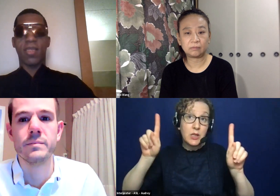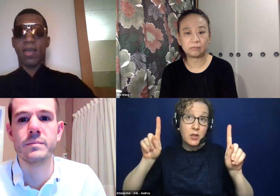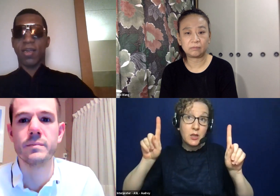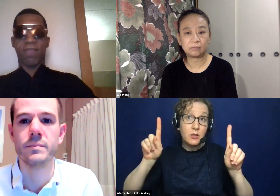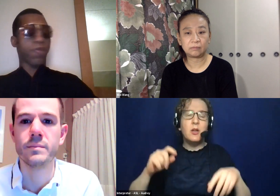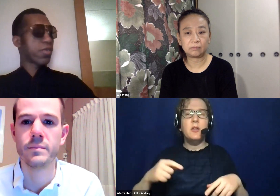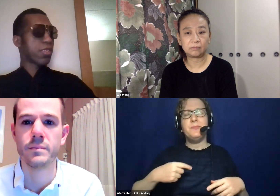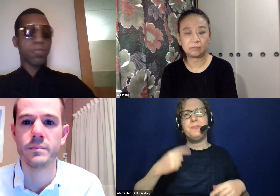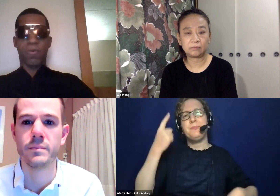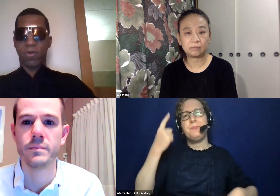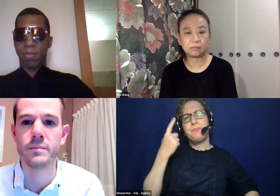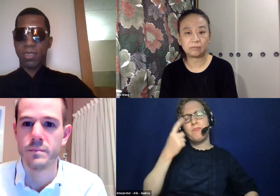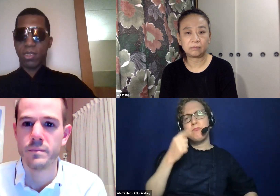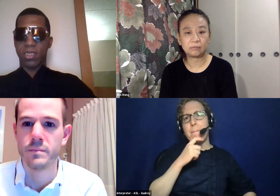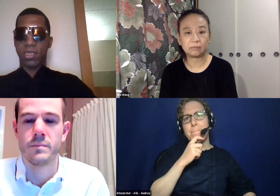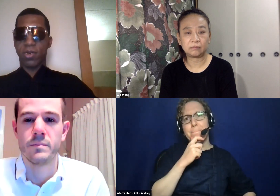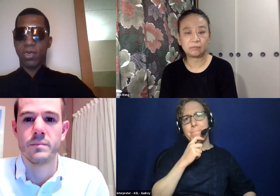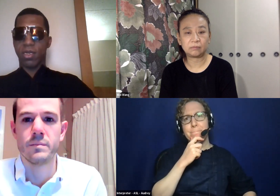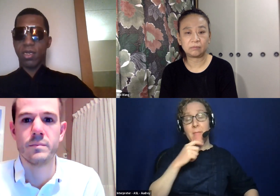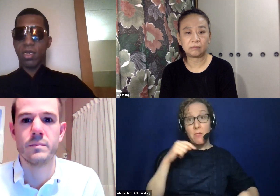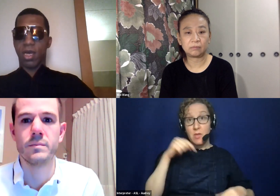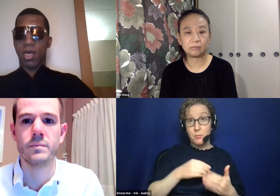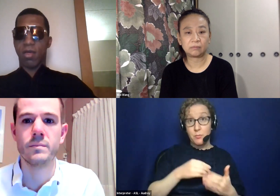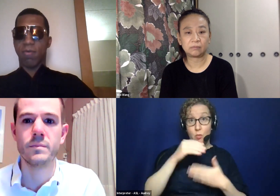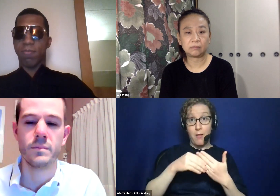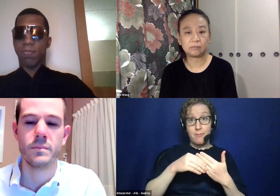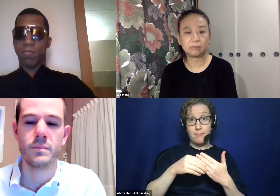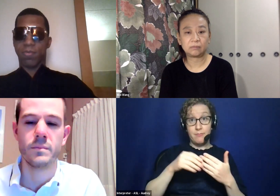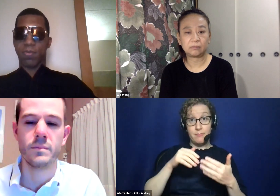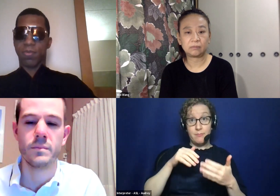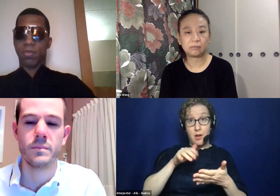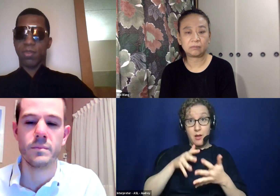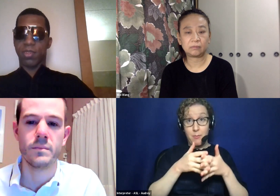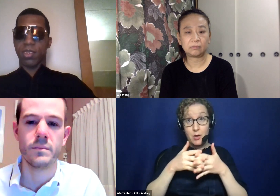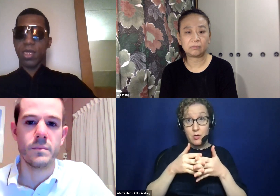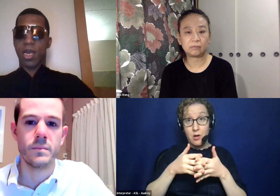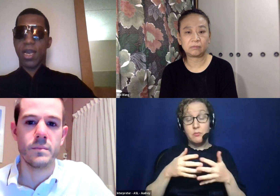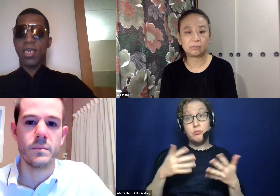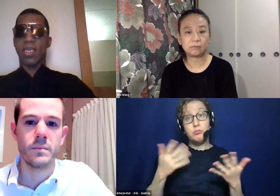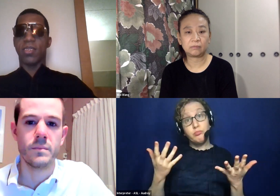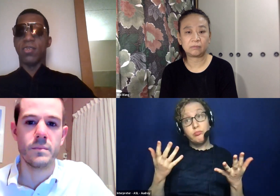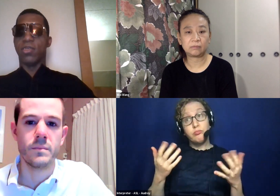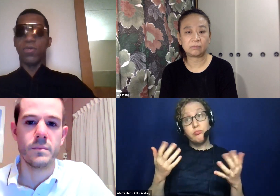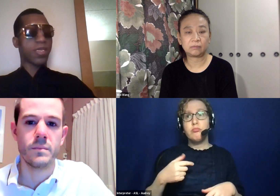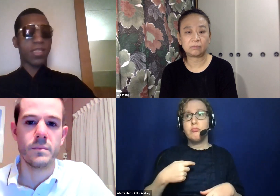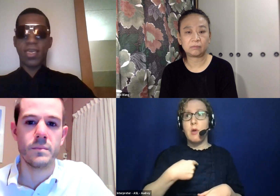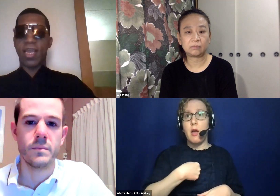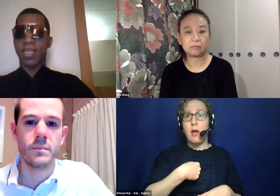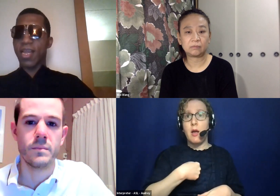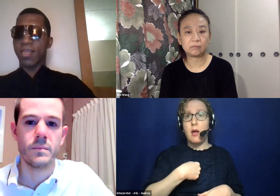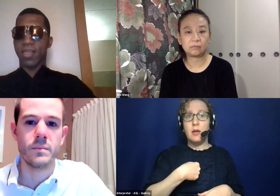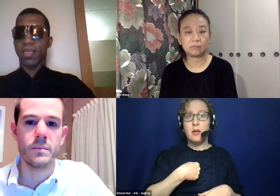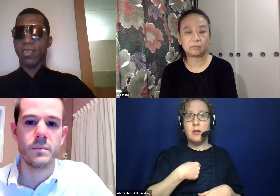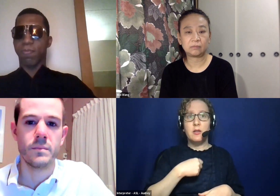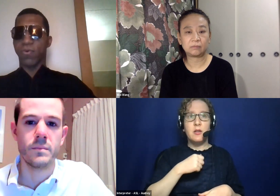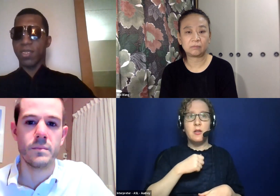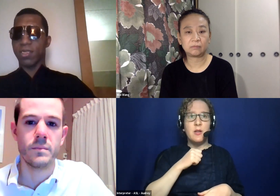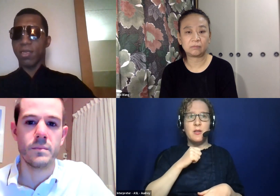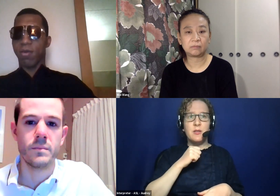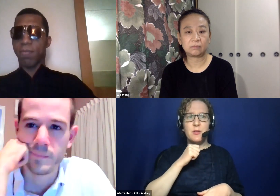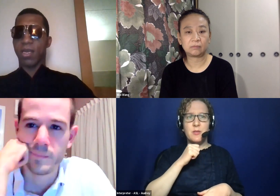say that as far as this program is concerned, I do not think I need anything at this point,